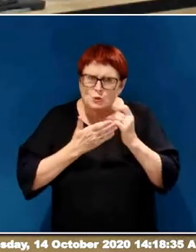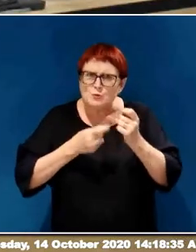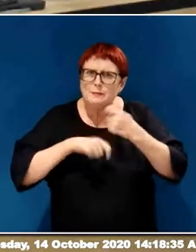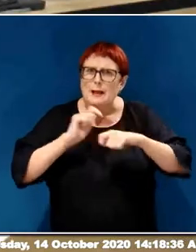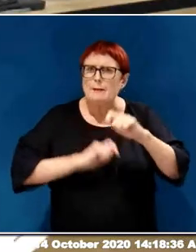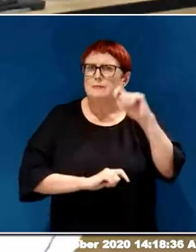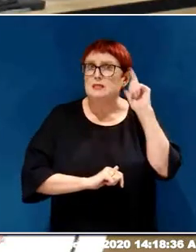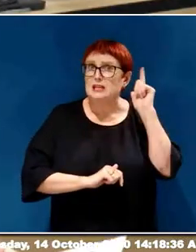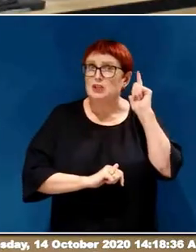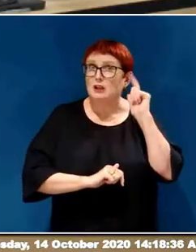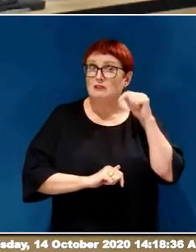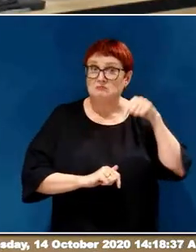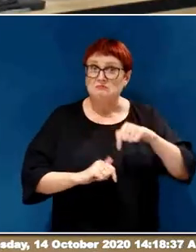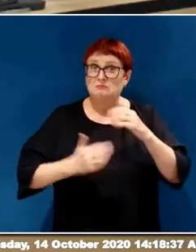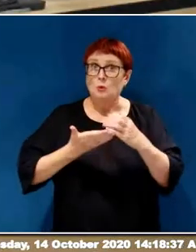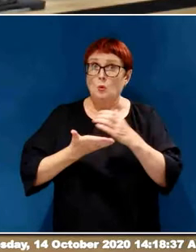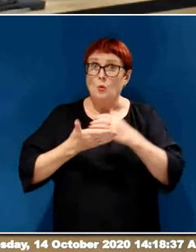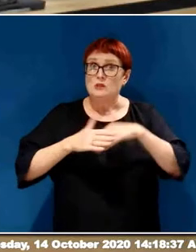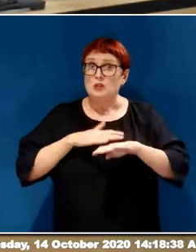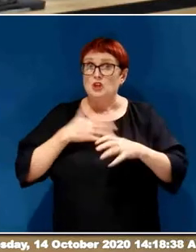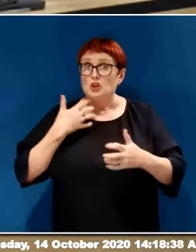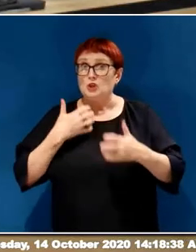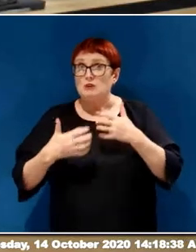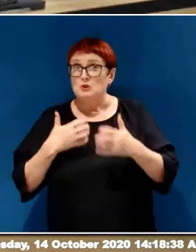planning adjustments for students with disability?